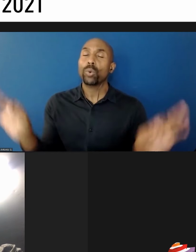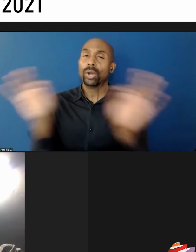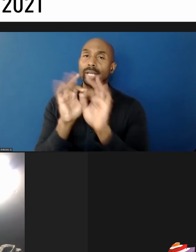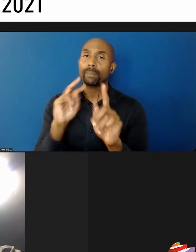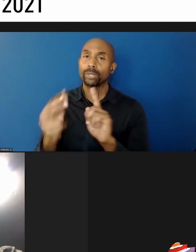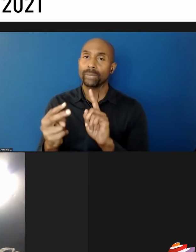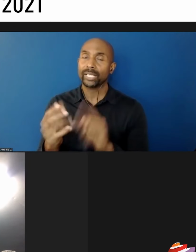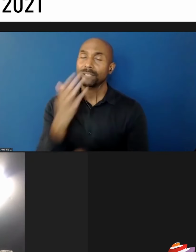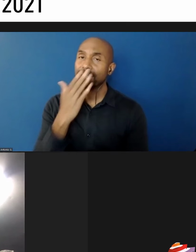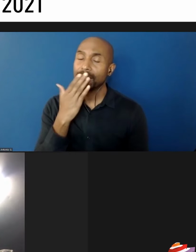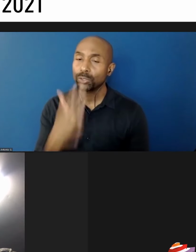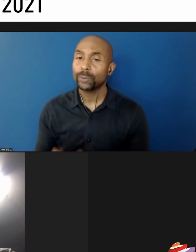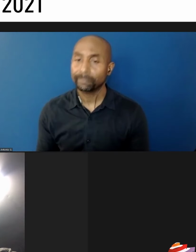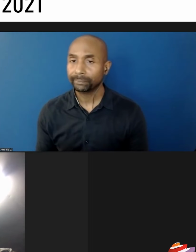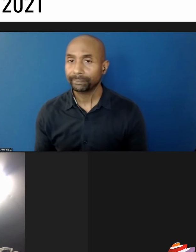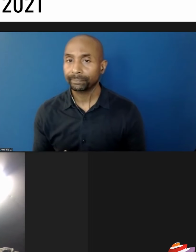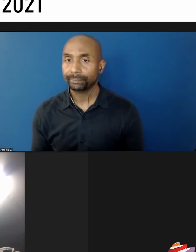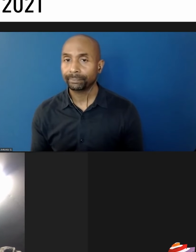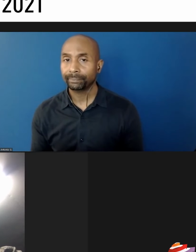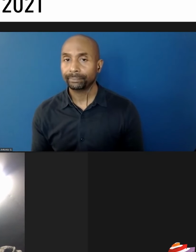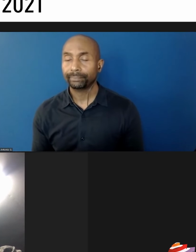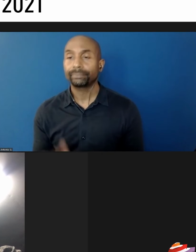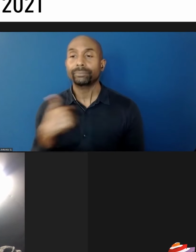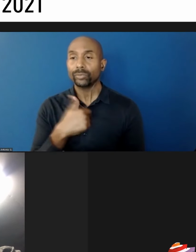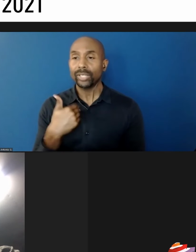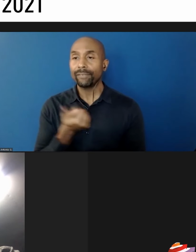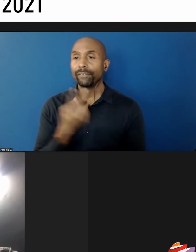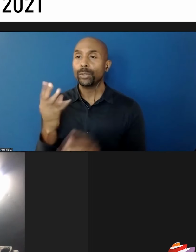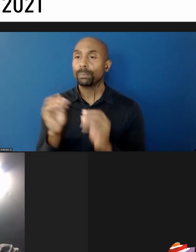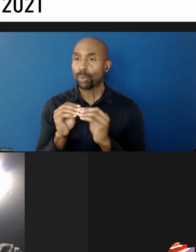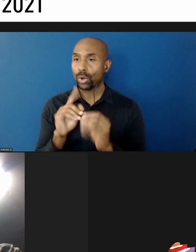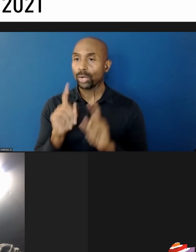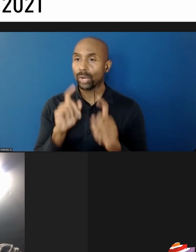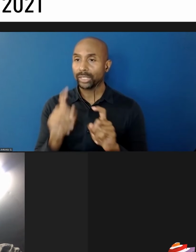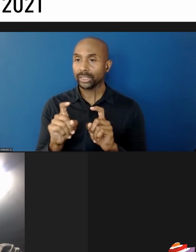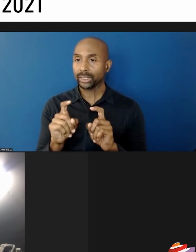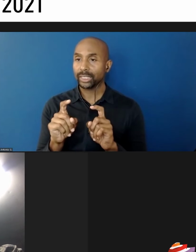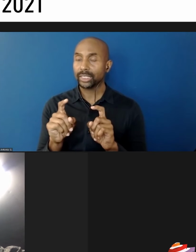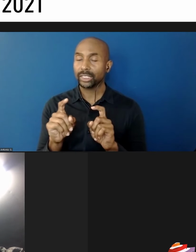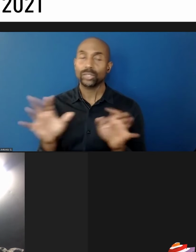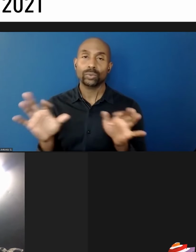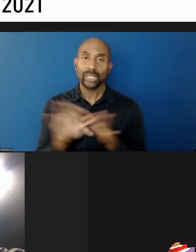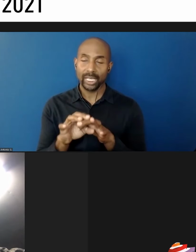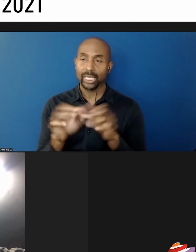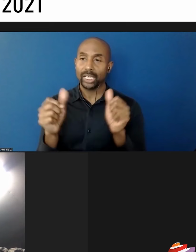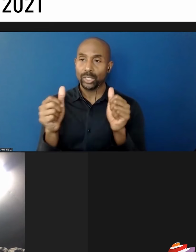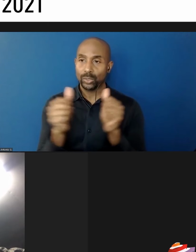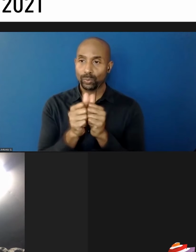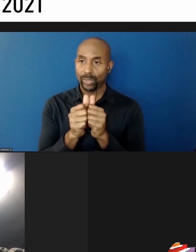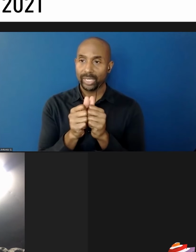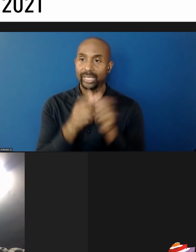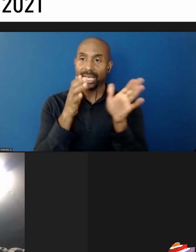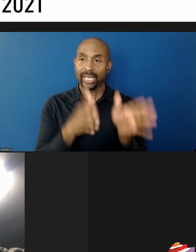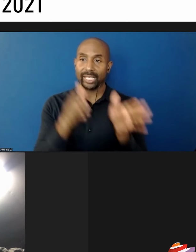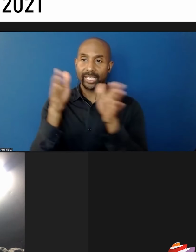you. So we do have a couple more questions focused on individuals. I'm happy to share